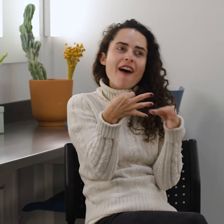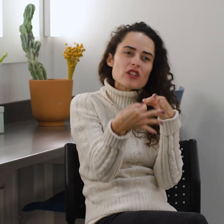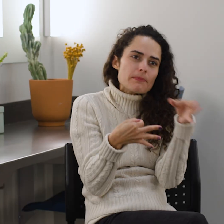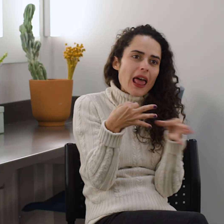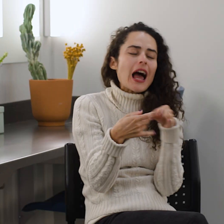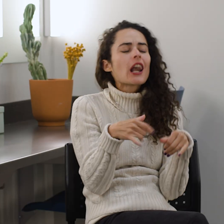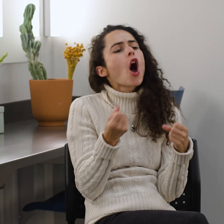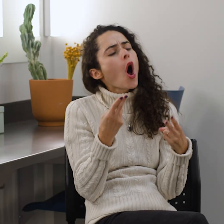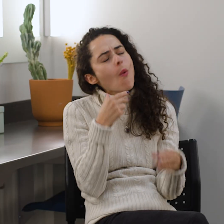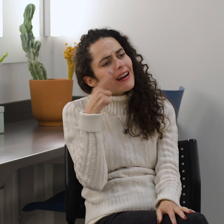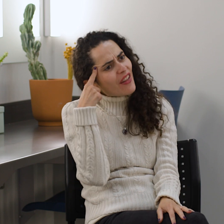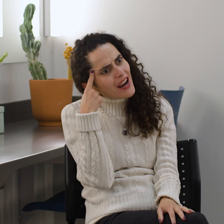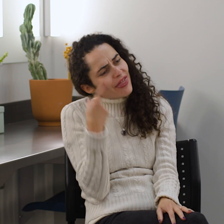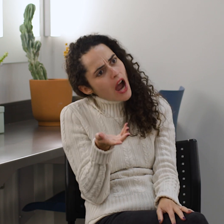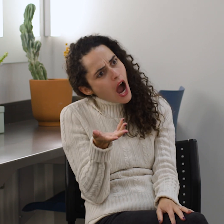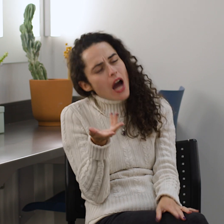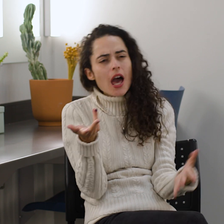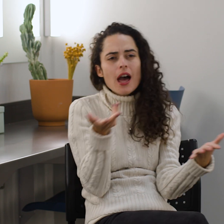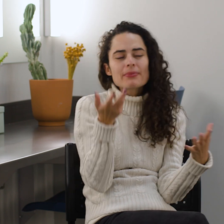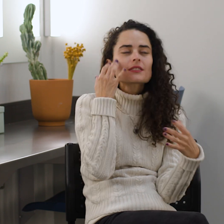Then I have to explain my perspective–they say, “Wow, I never thought of it like that.”